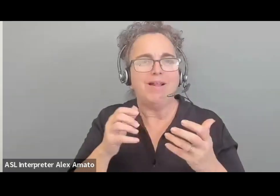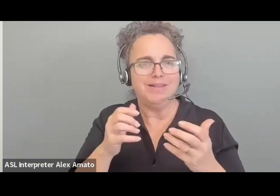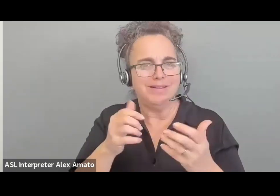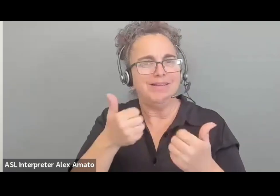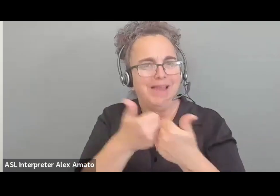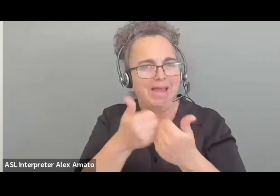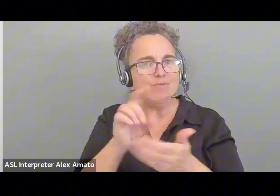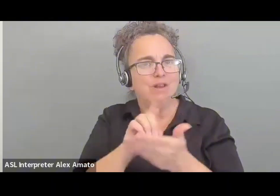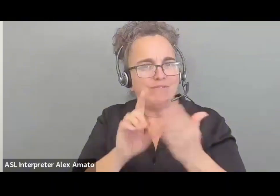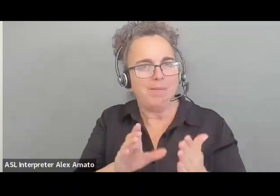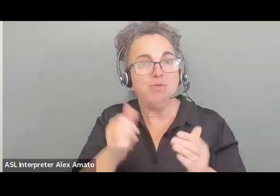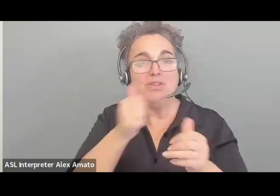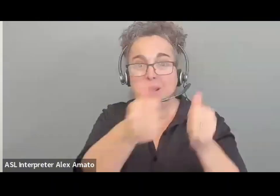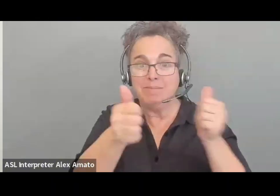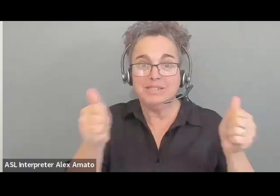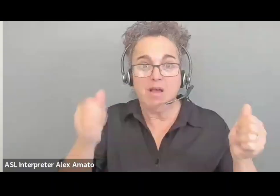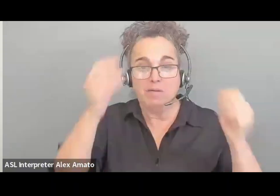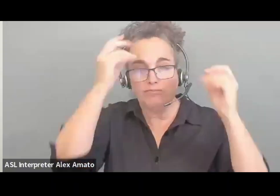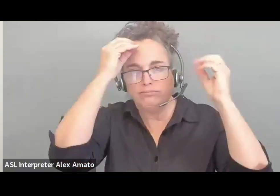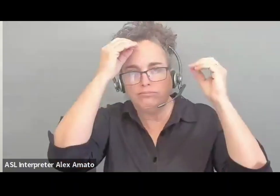that at every step of the process and as they're making games